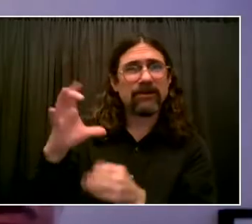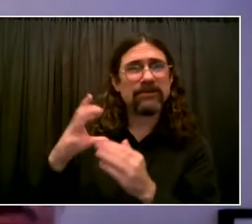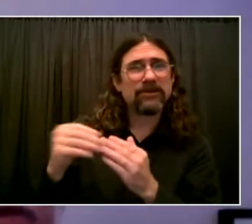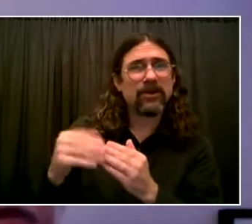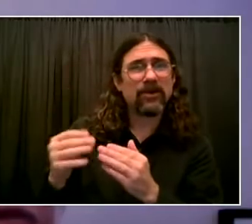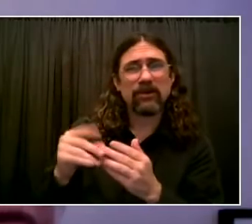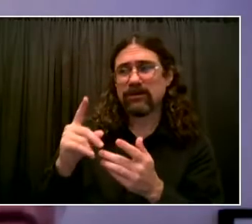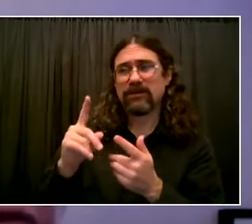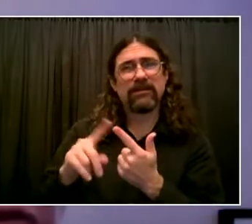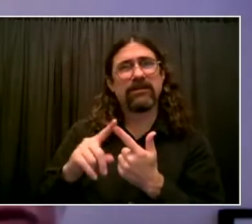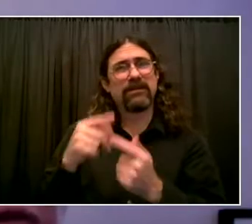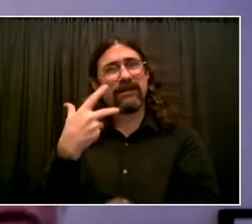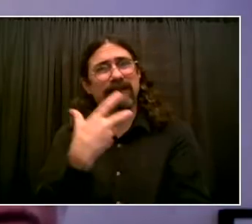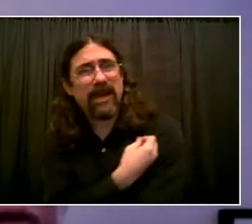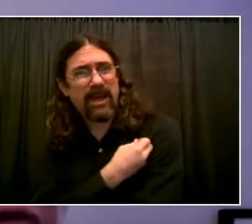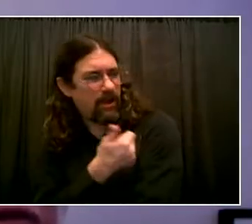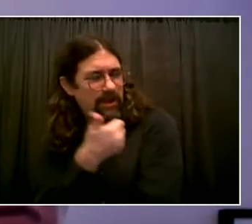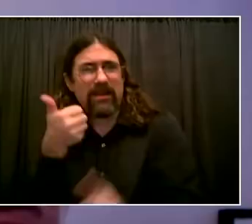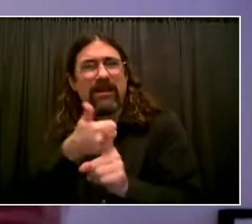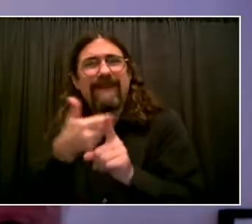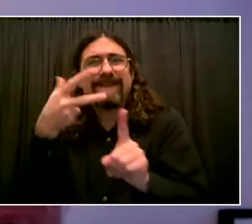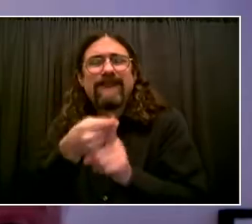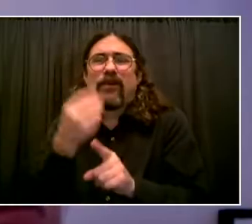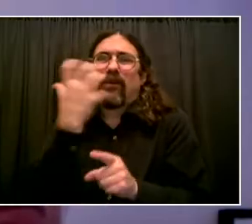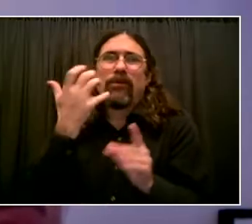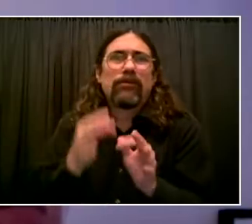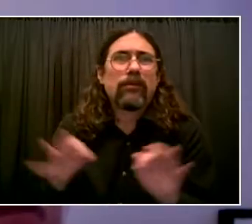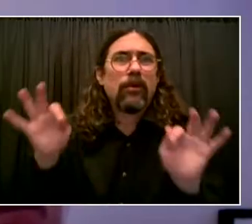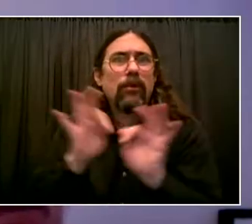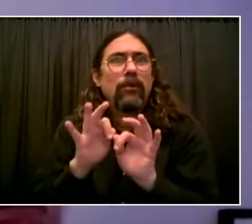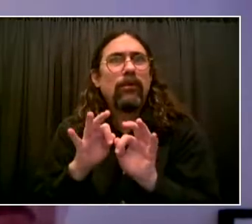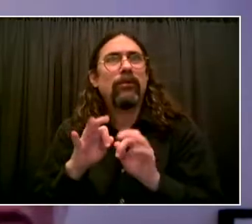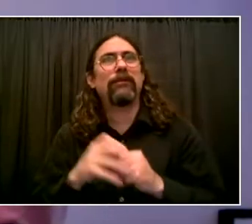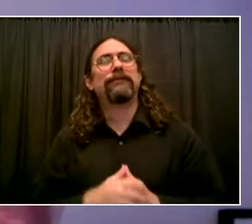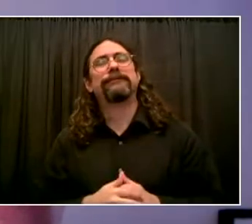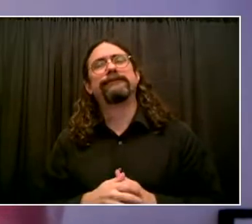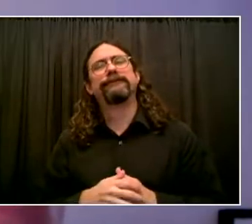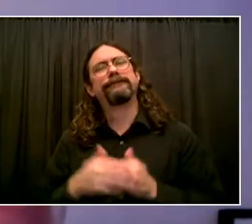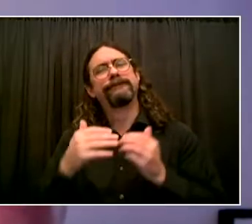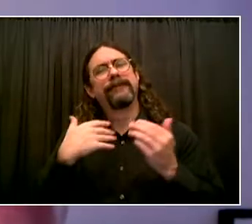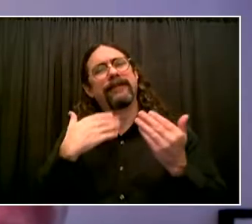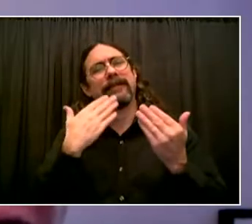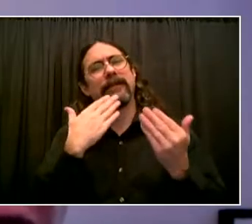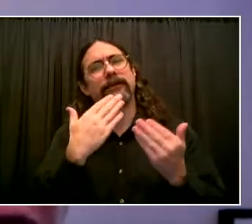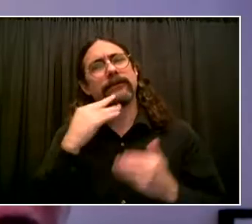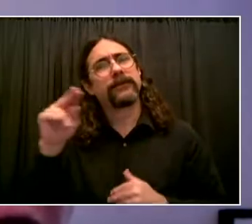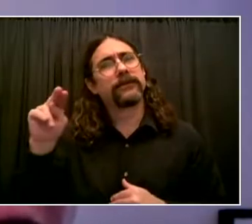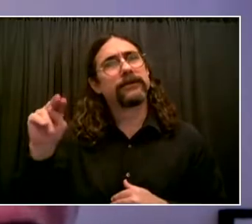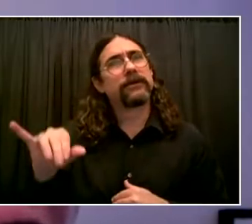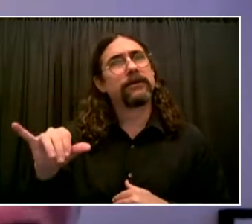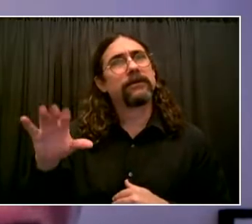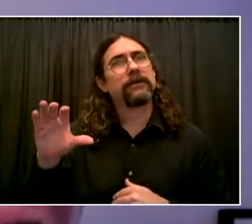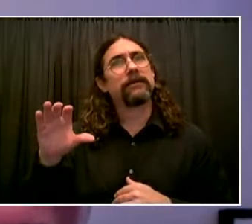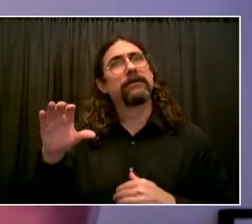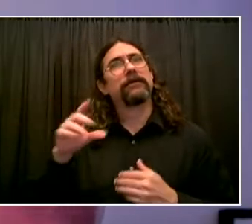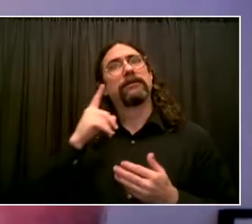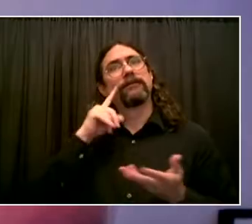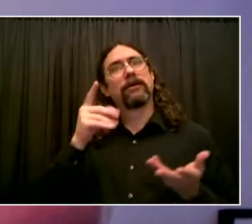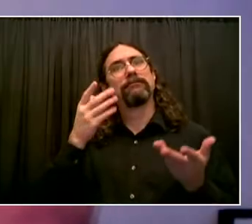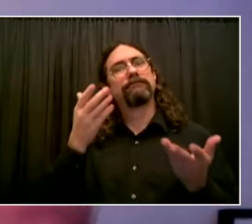VEGETABLES HAVE BECOME MORE EXPENSIVE. THE $100 IS VERY IMPORTANT FOR